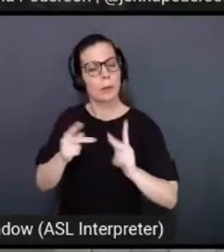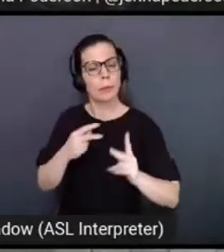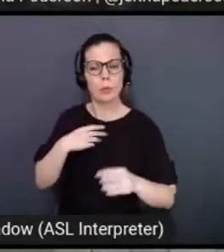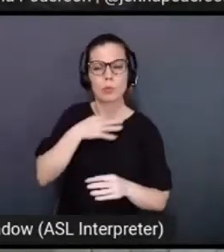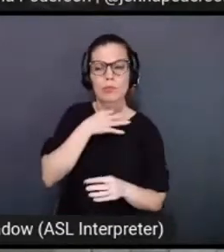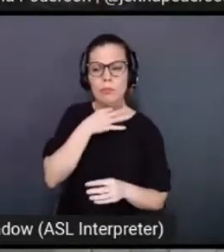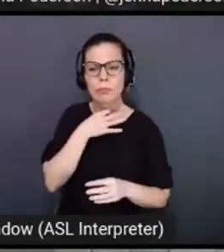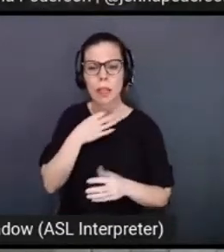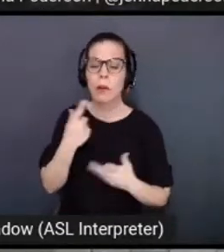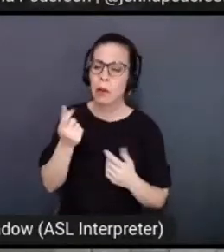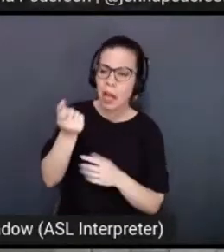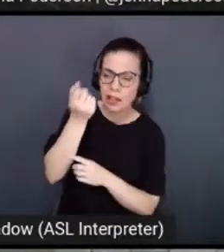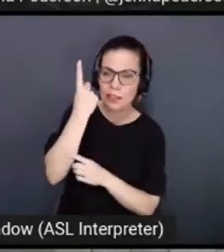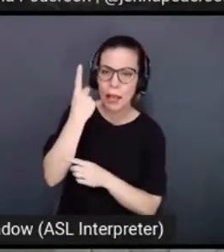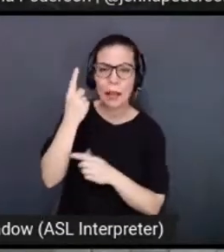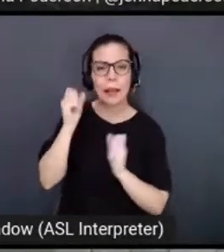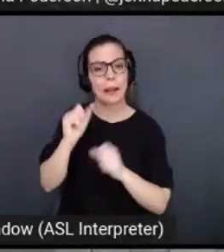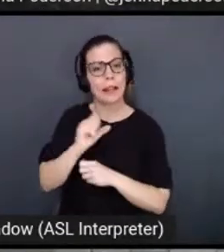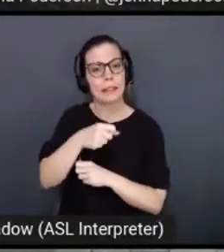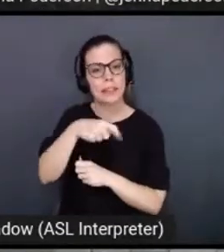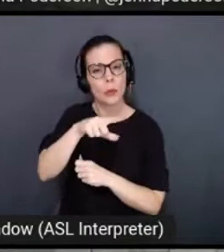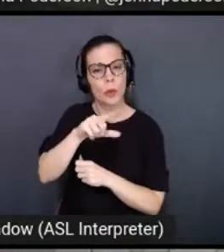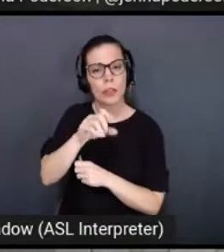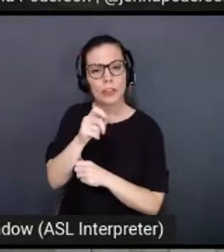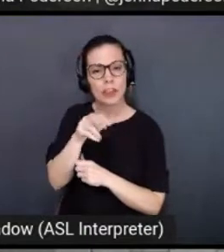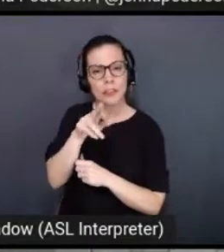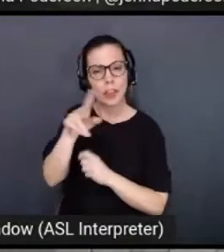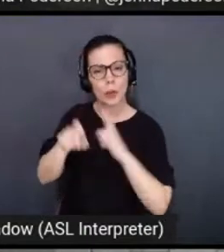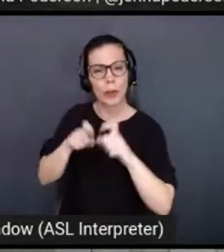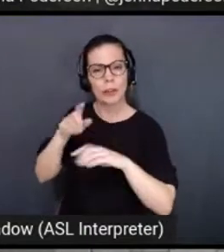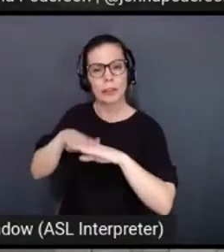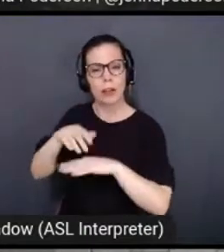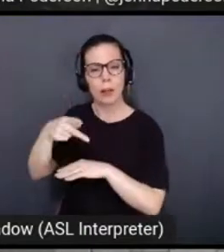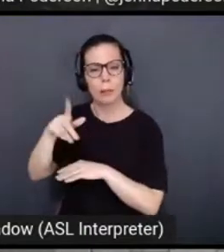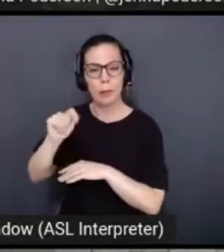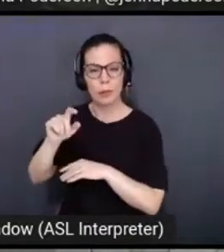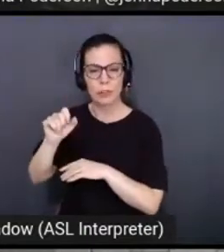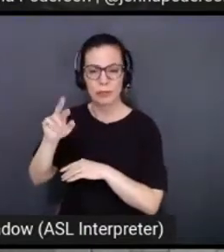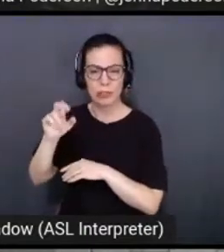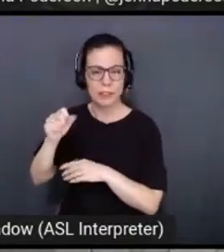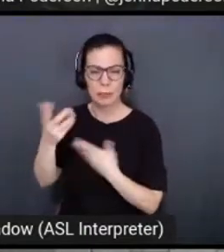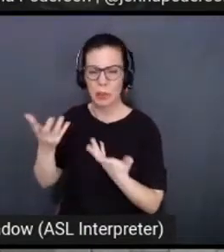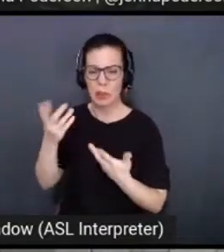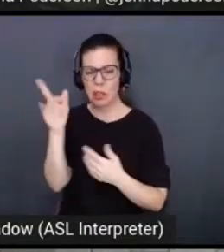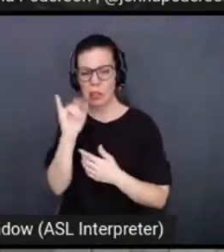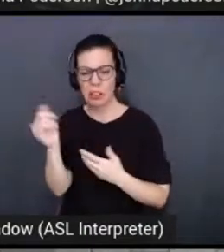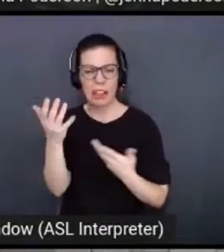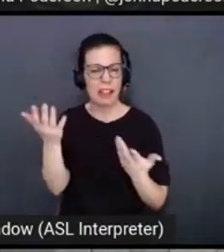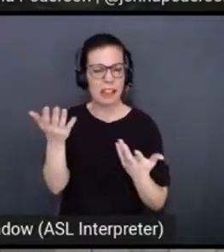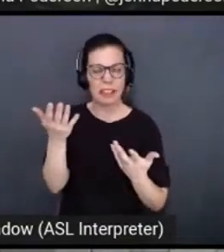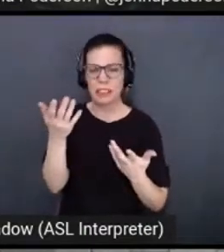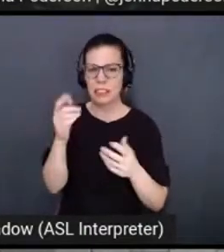I can run SQL Server queries on Postgres now, but what does that look like? How does that work? So here's your application